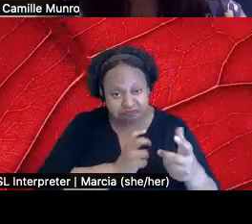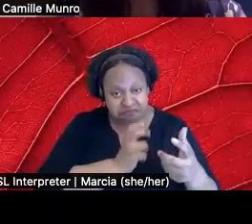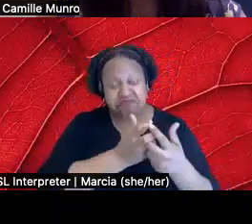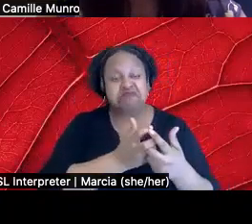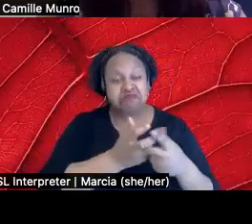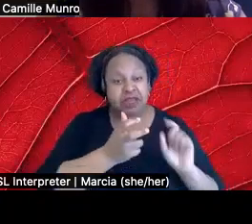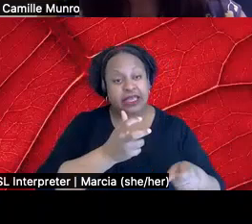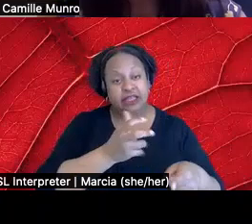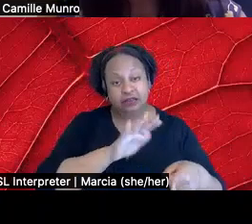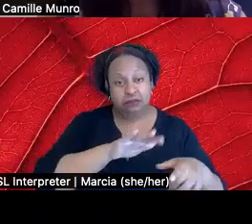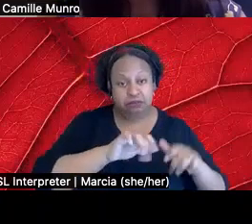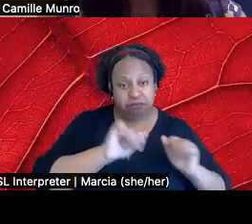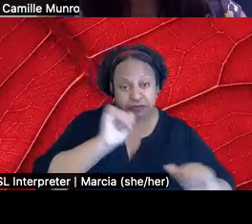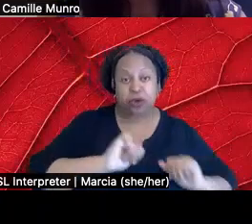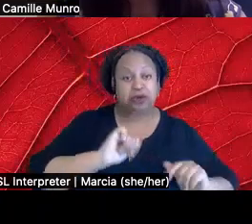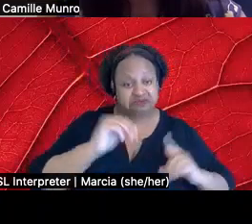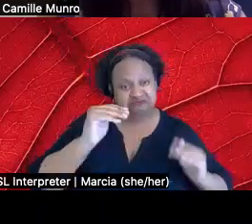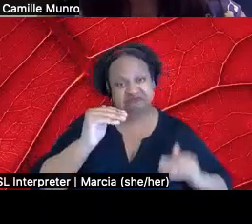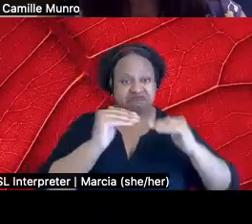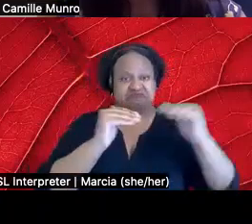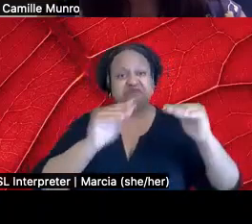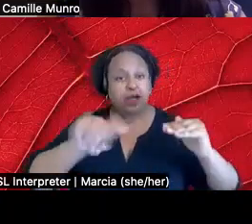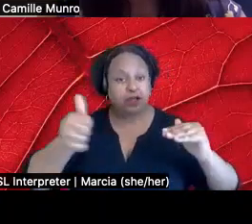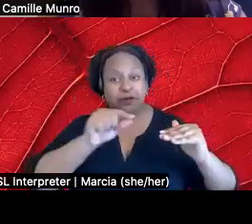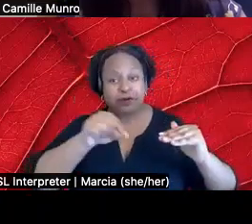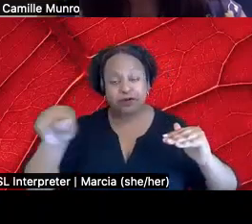So just to highlight how disability is common,